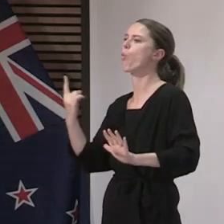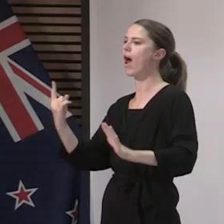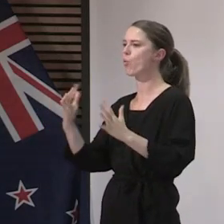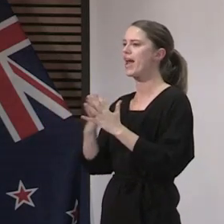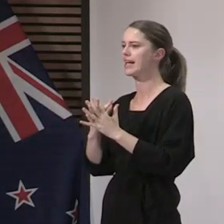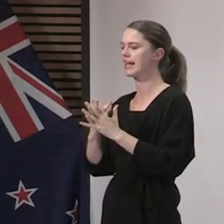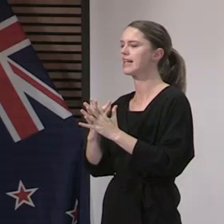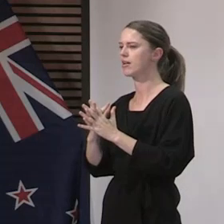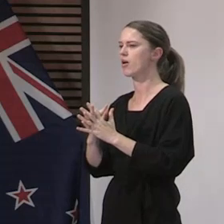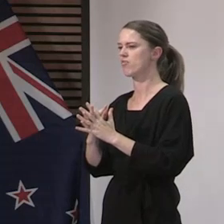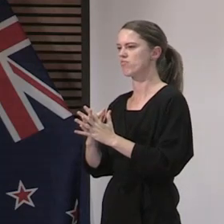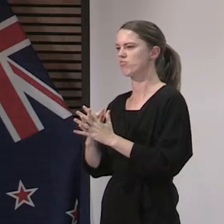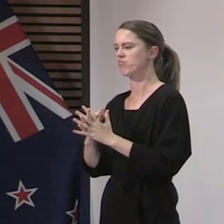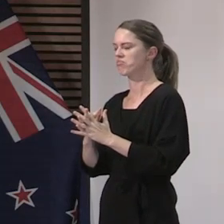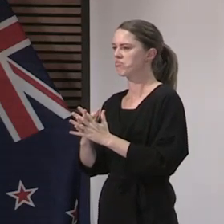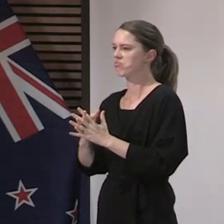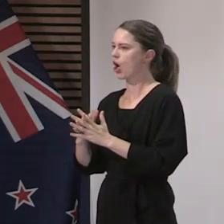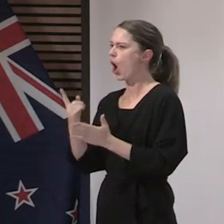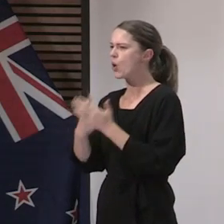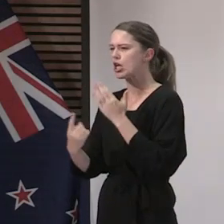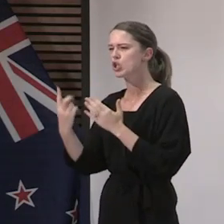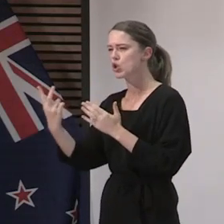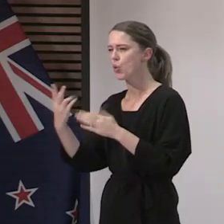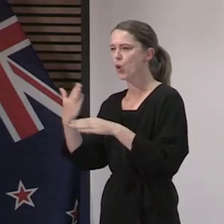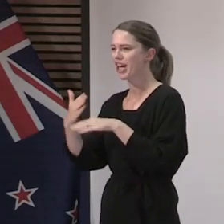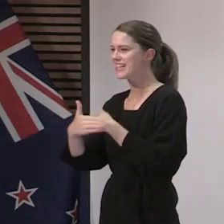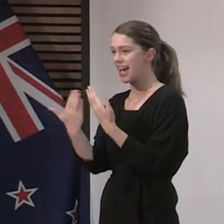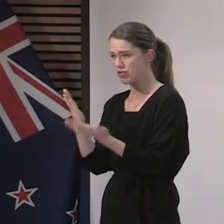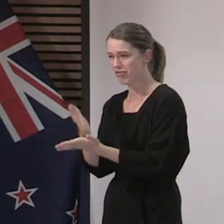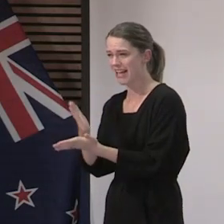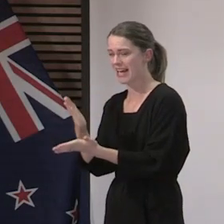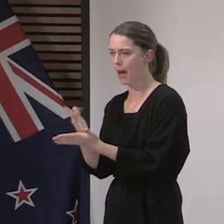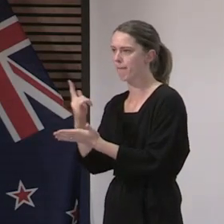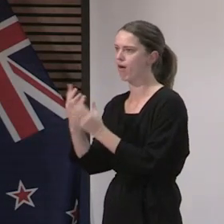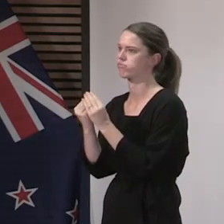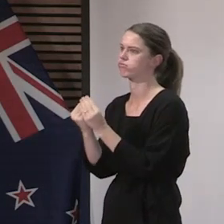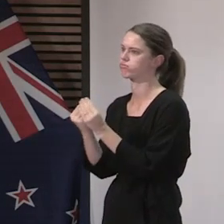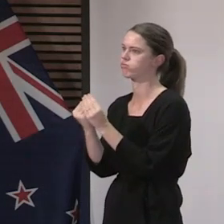give ourselves some additional certainty. Waiting to move